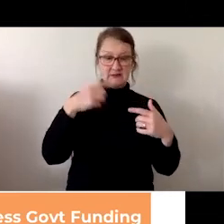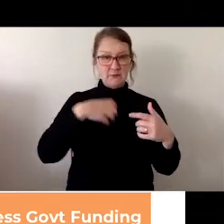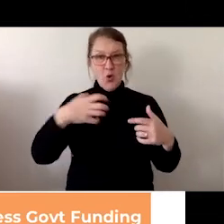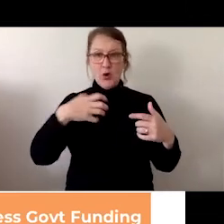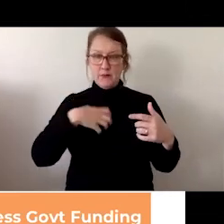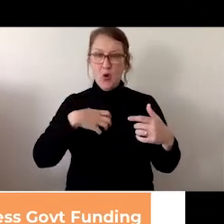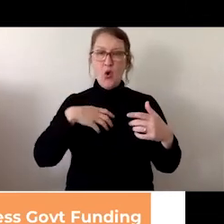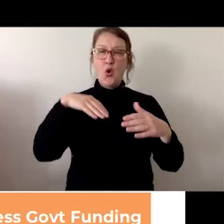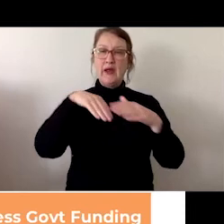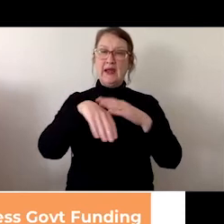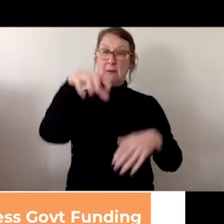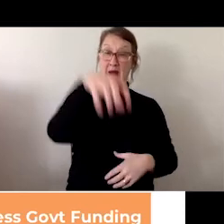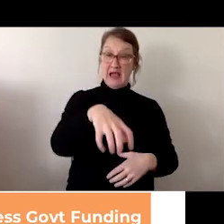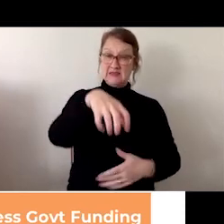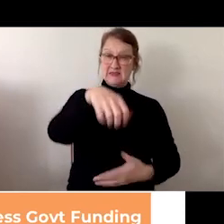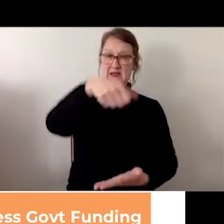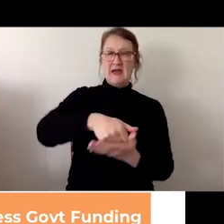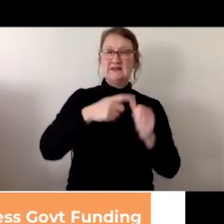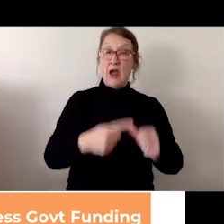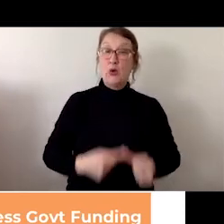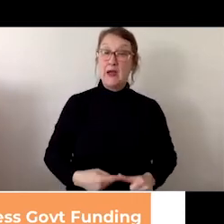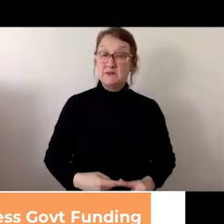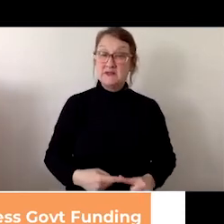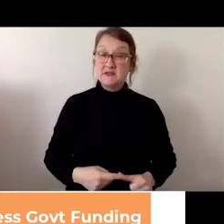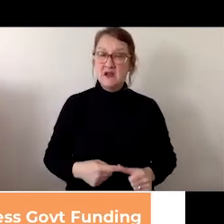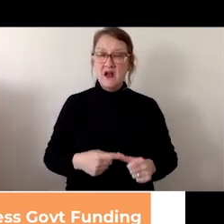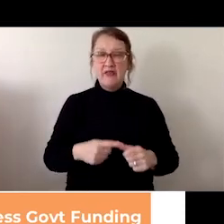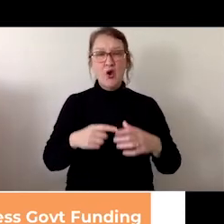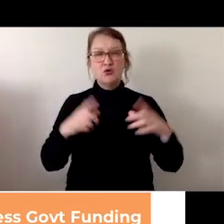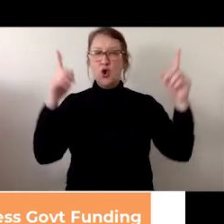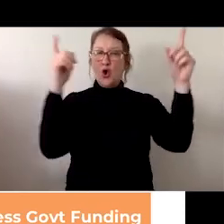supply chains around the world are shrinking, and communities are